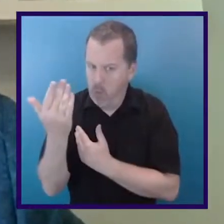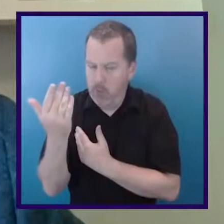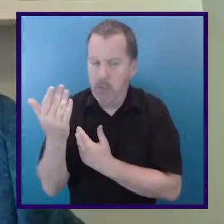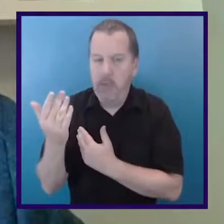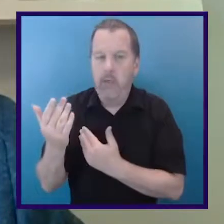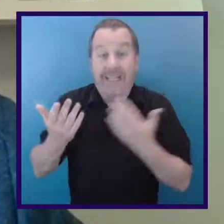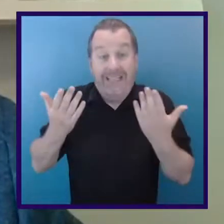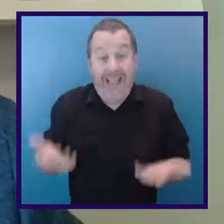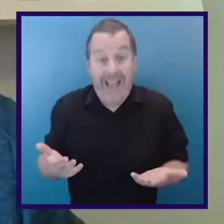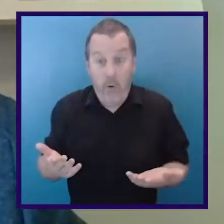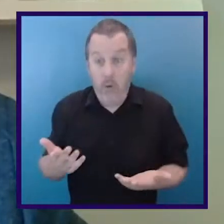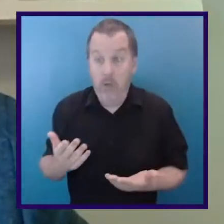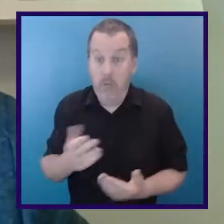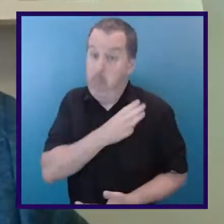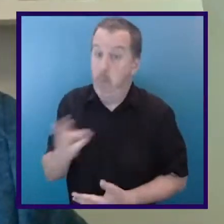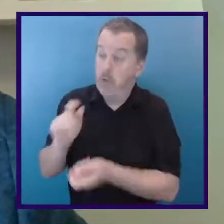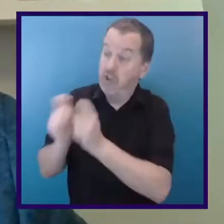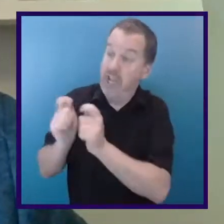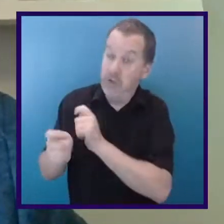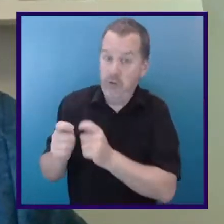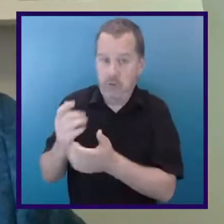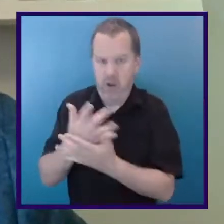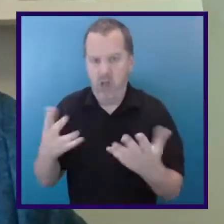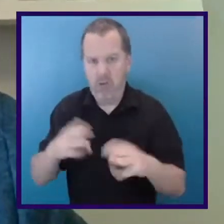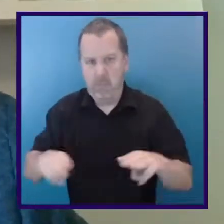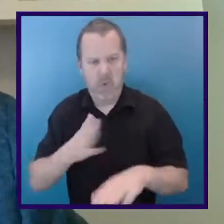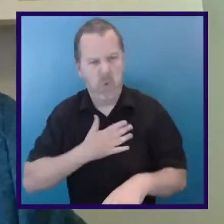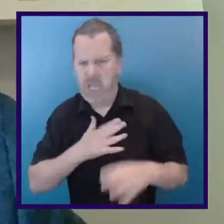They've not necessarily been - what's been proposed is not necessarily popular.